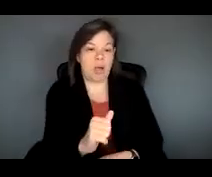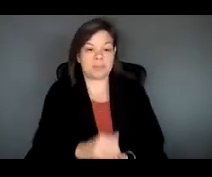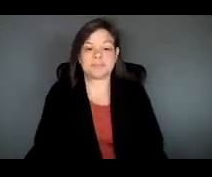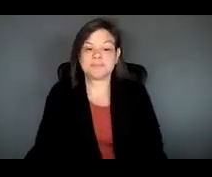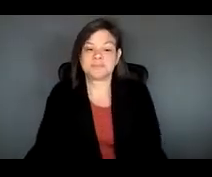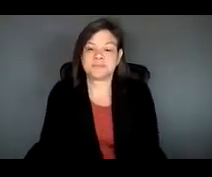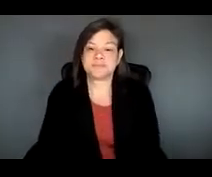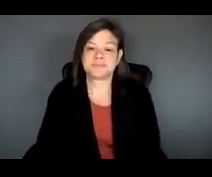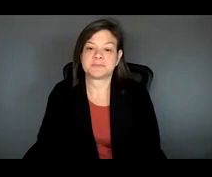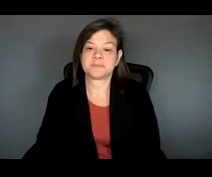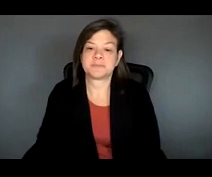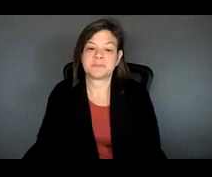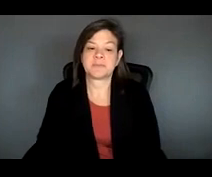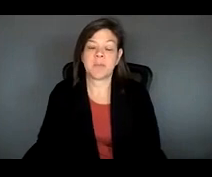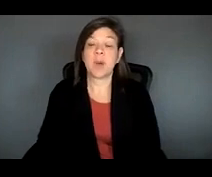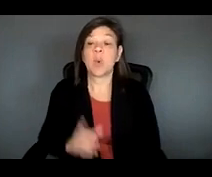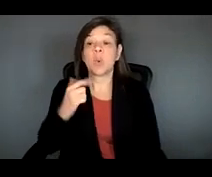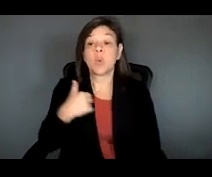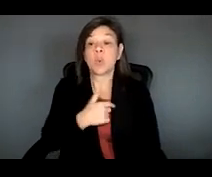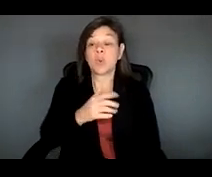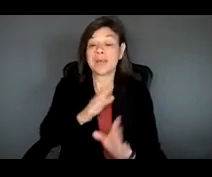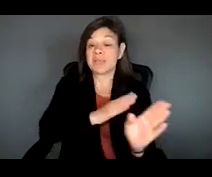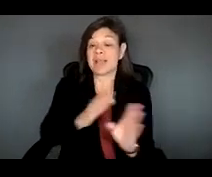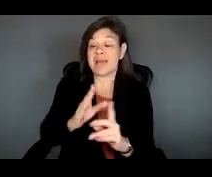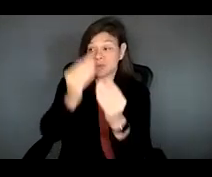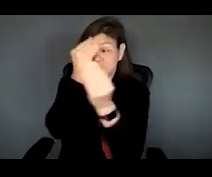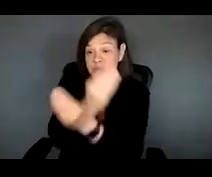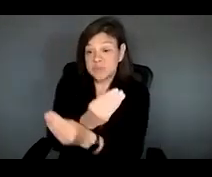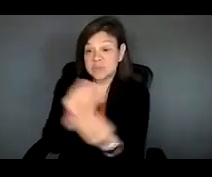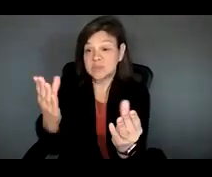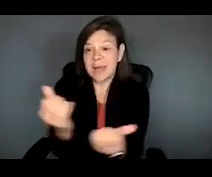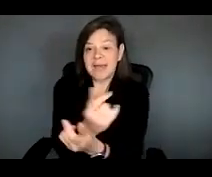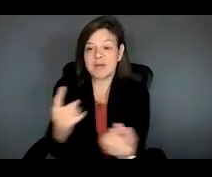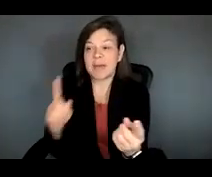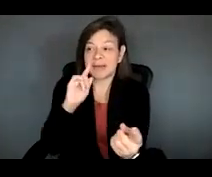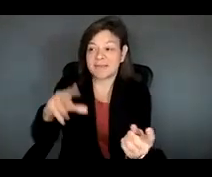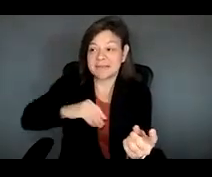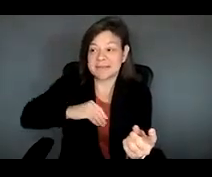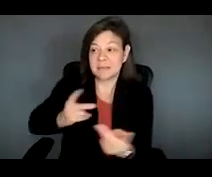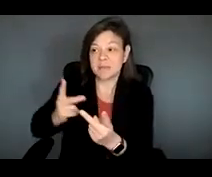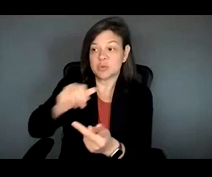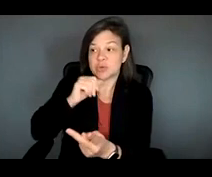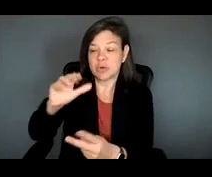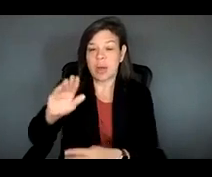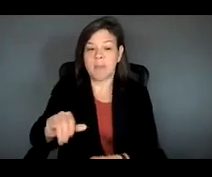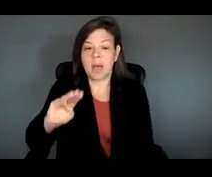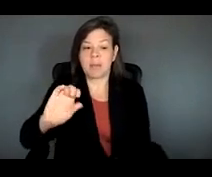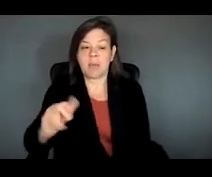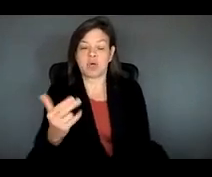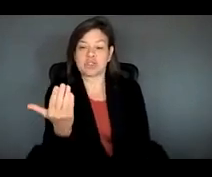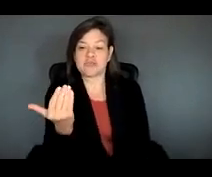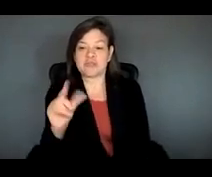The goal is for notifications to go out on March 15, 2022, which we certainly hope will happen.